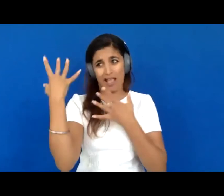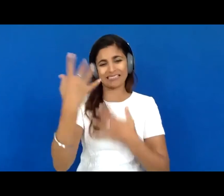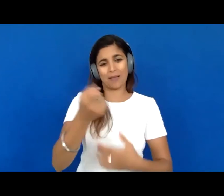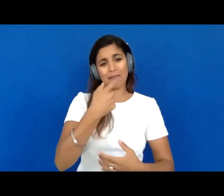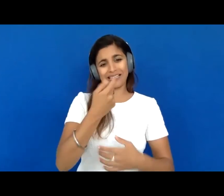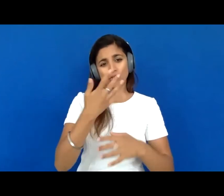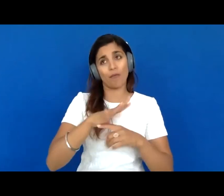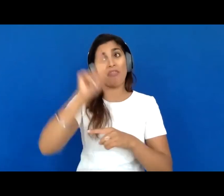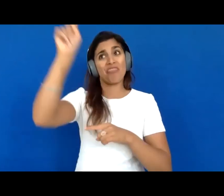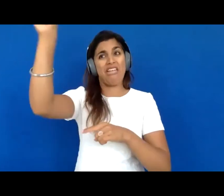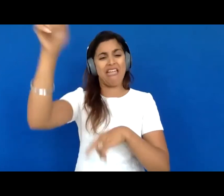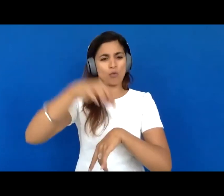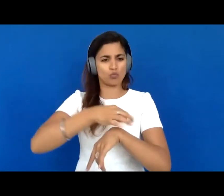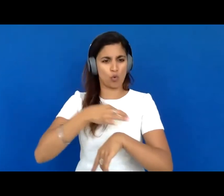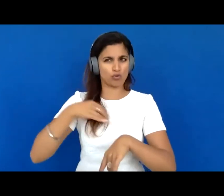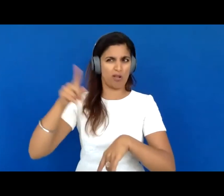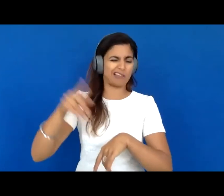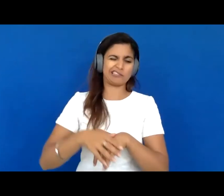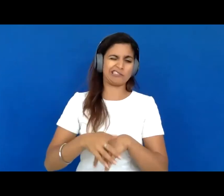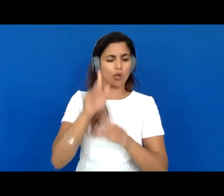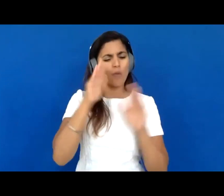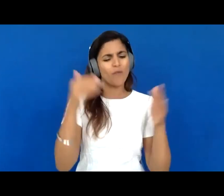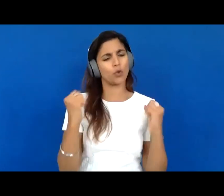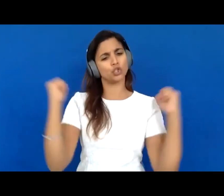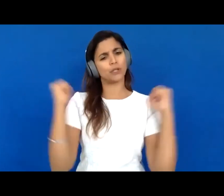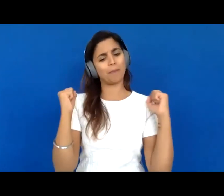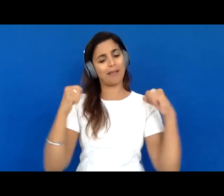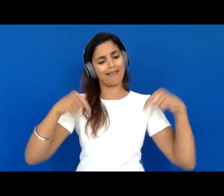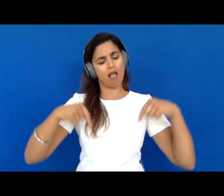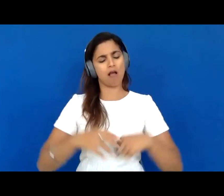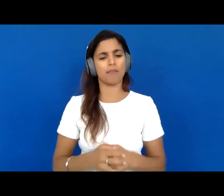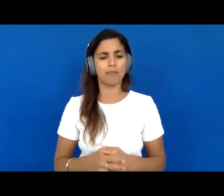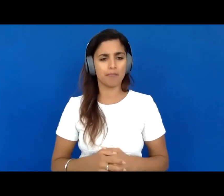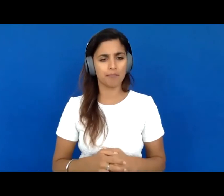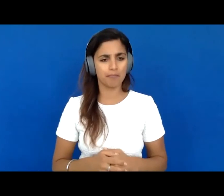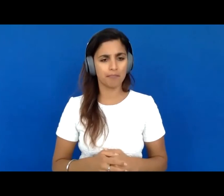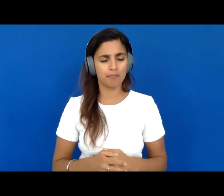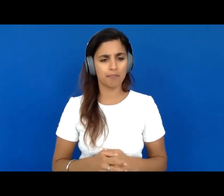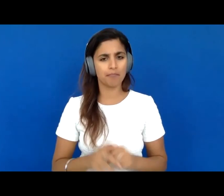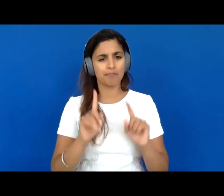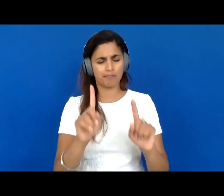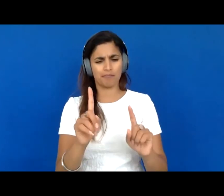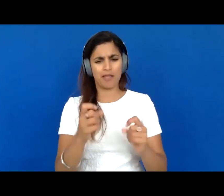just focus on the gym while you're here let me stop you right there we don't